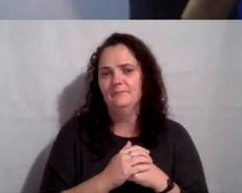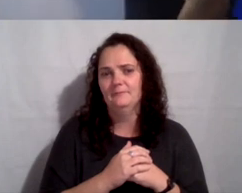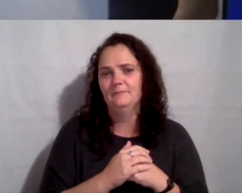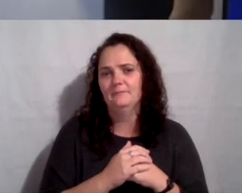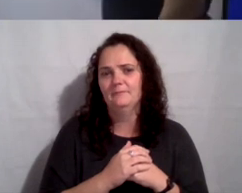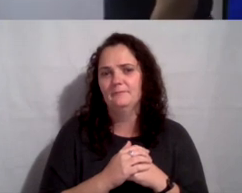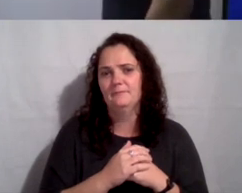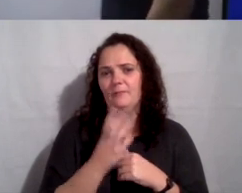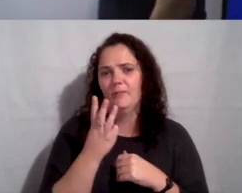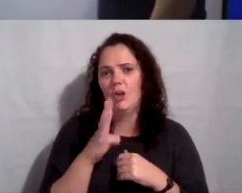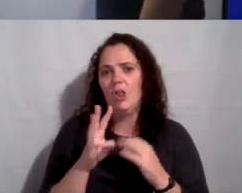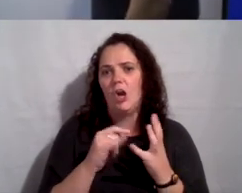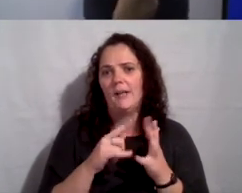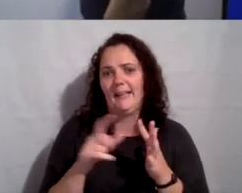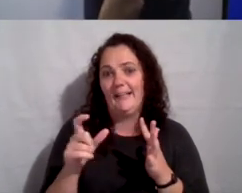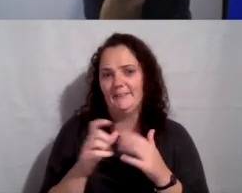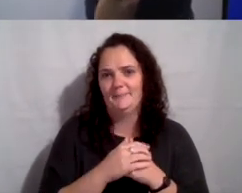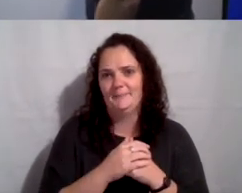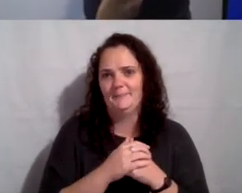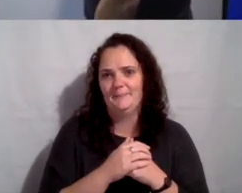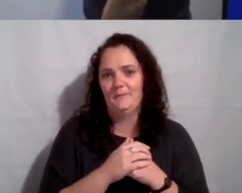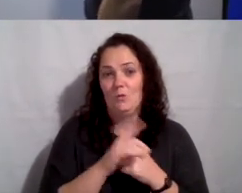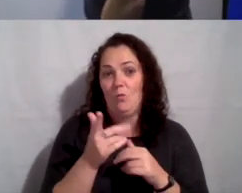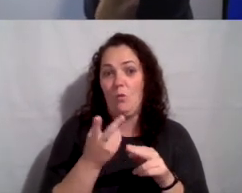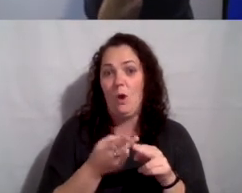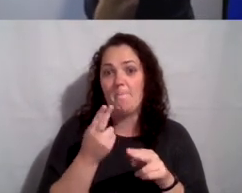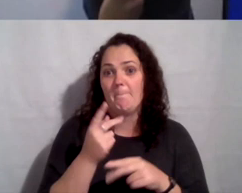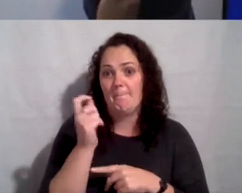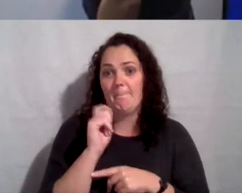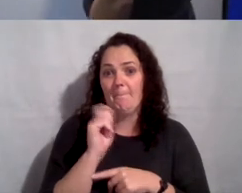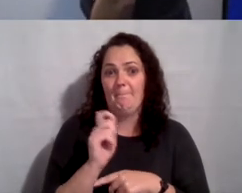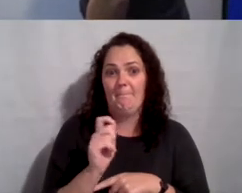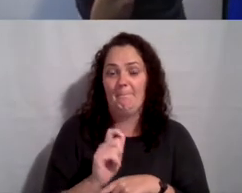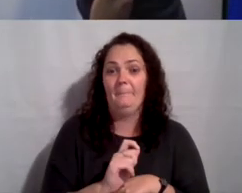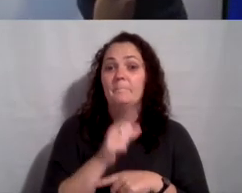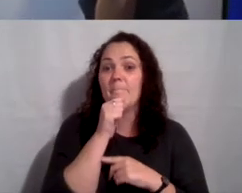so holding that for about 30 seconds. What you're going to do then is rapidly – if I was drawing Atticus,